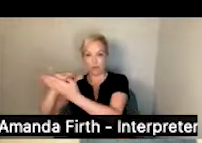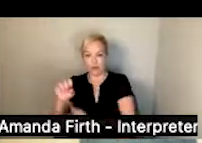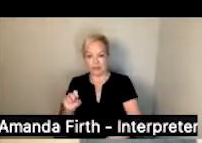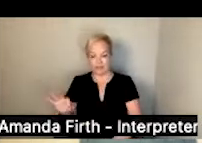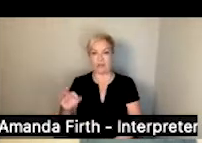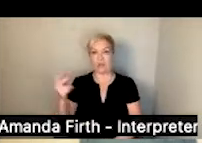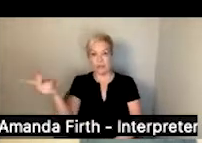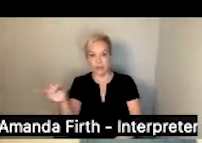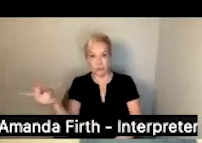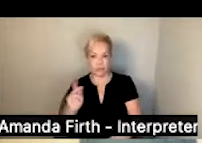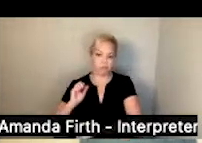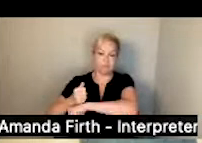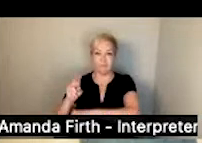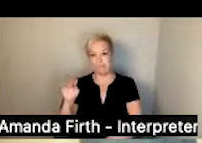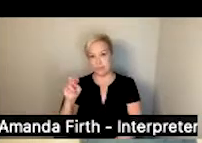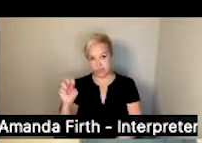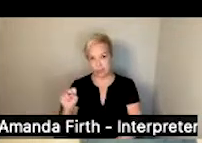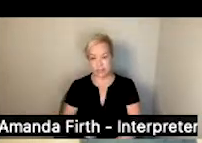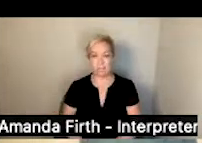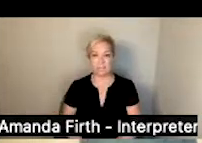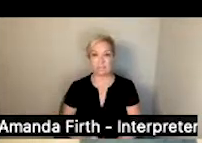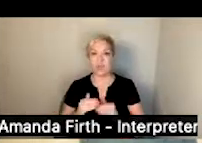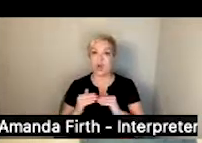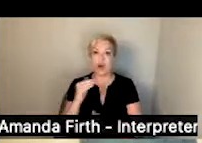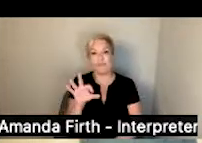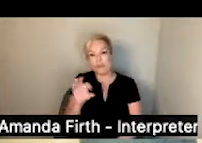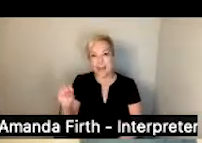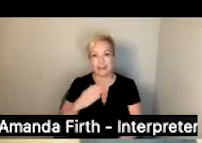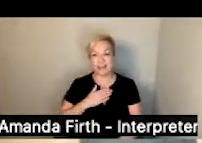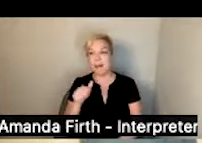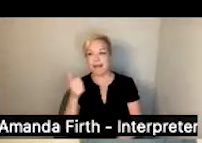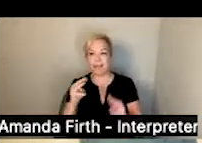Like more than 90 of my new Museum colleagues, and thousands of other Museum workers nationally,